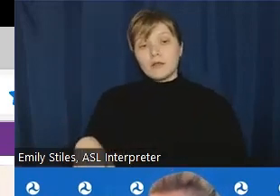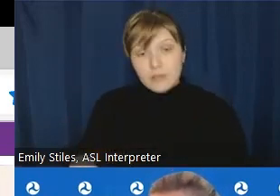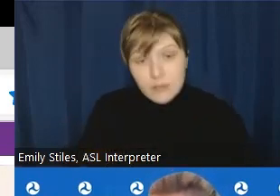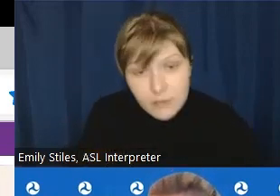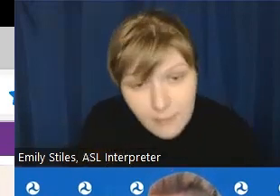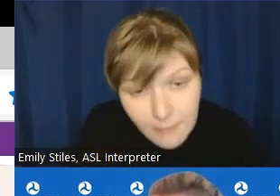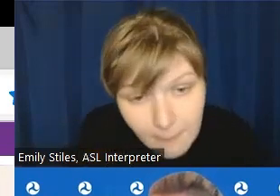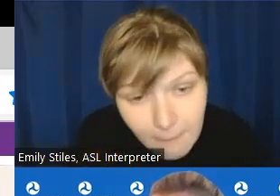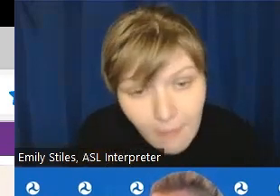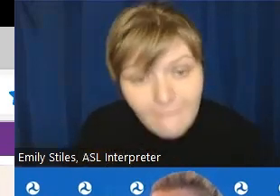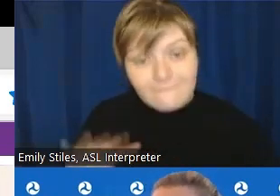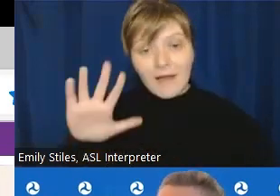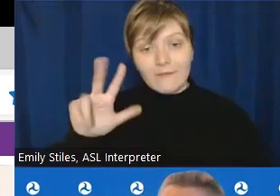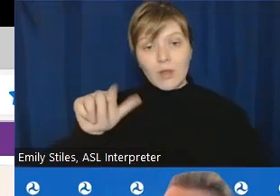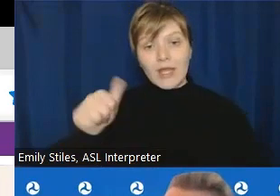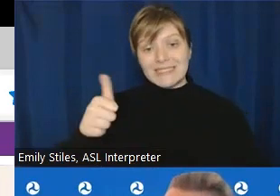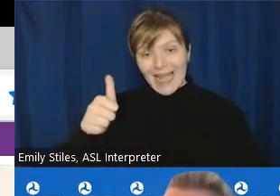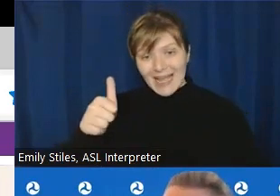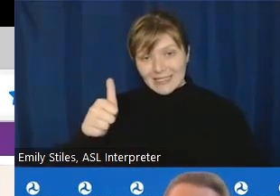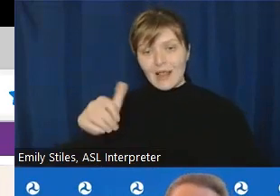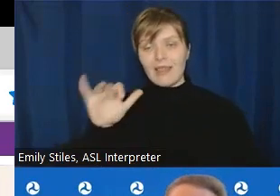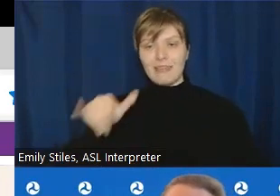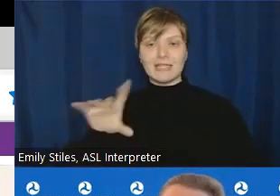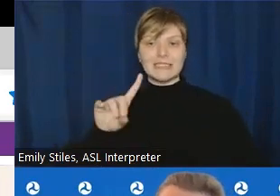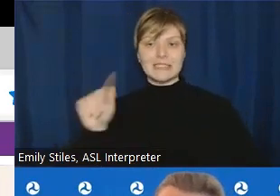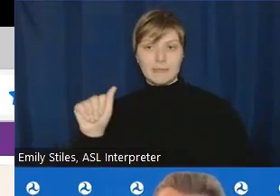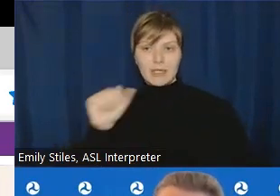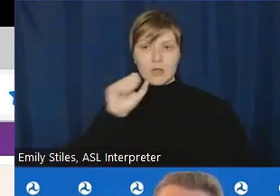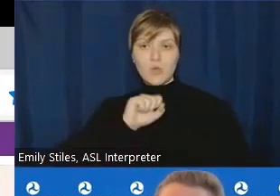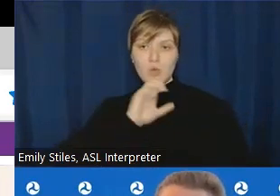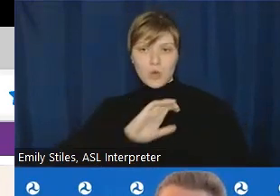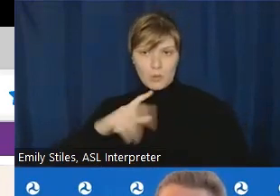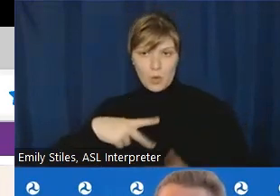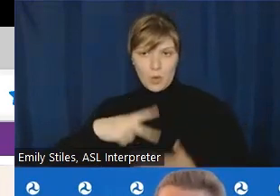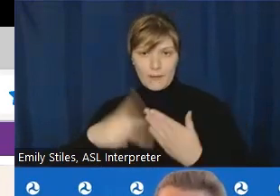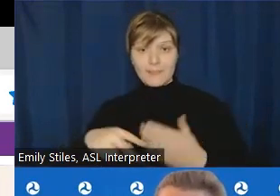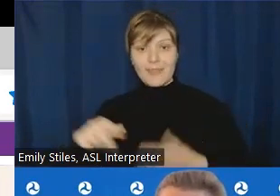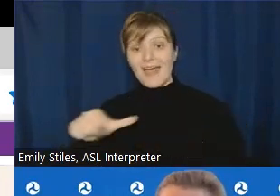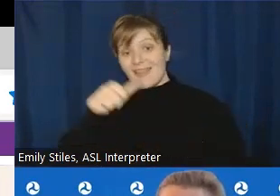disabilities programs. Other means they could get any of our other competitive grant funding.